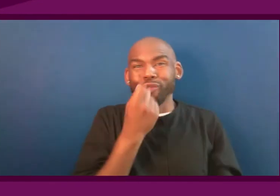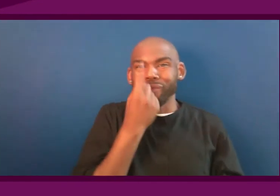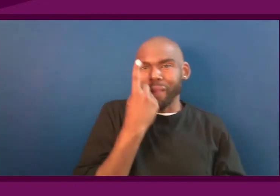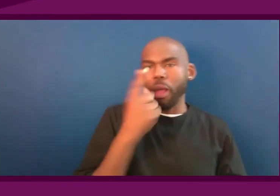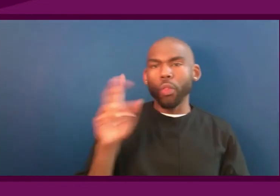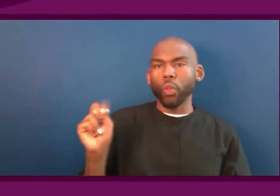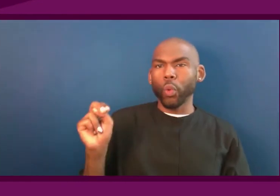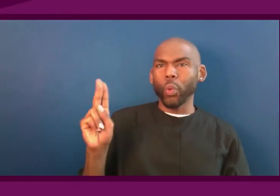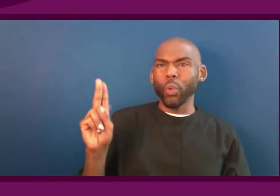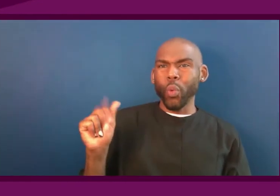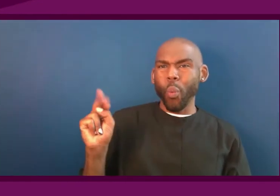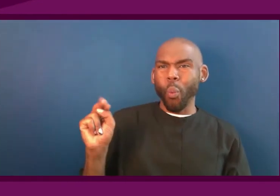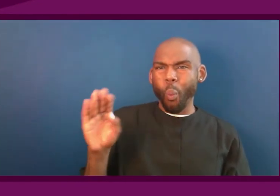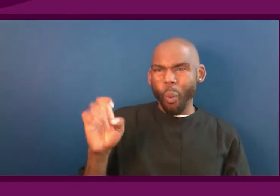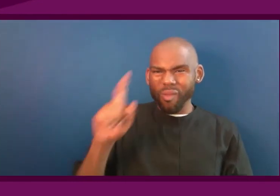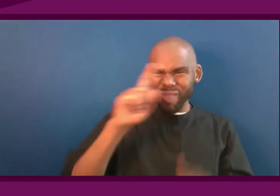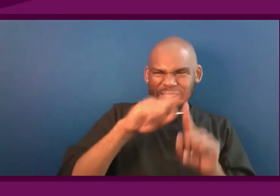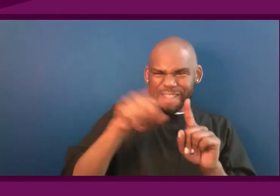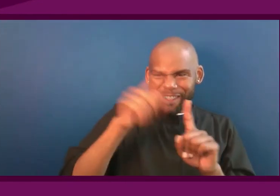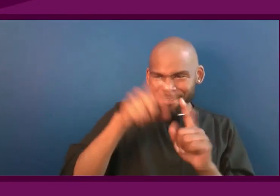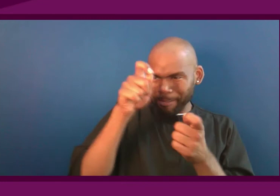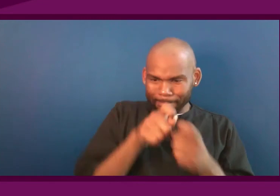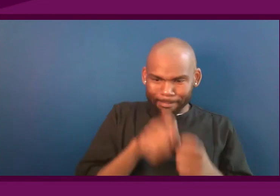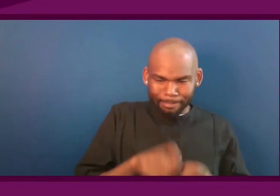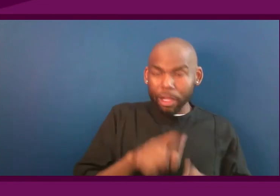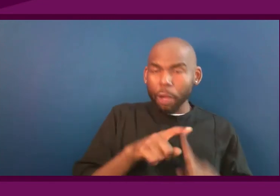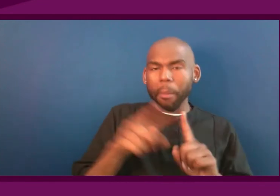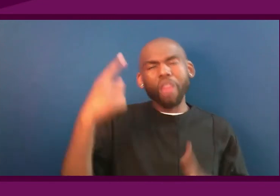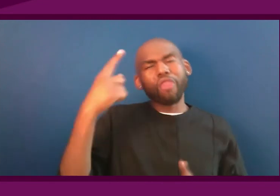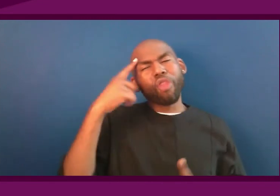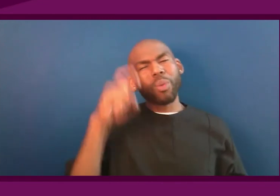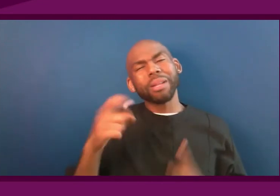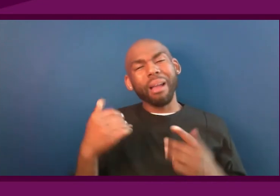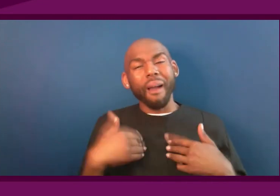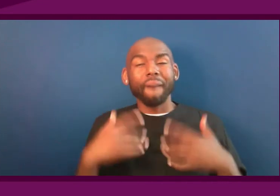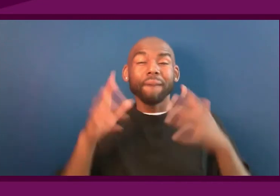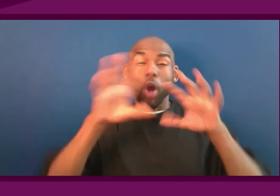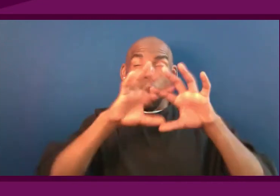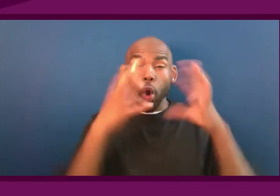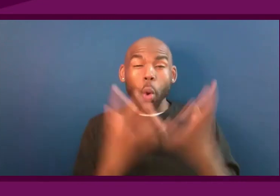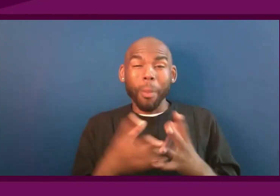and corporations and marketing endeavors of corporations? Why do you think that is?